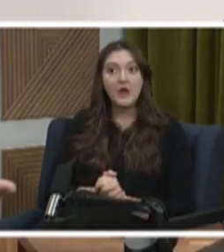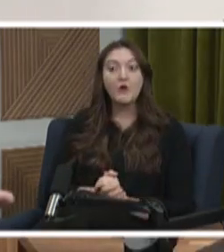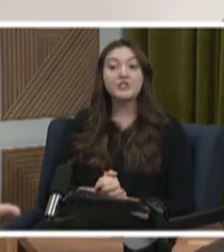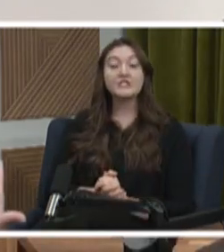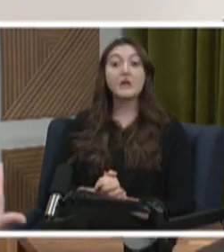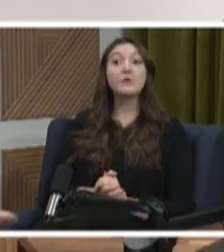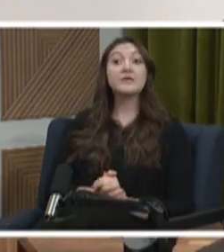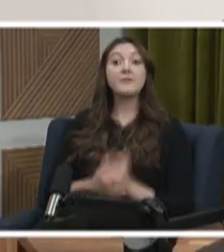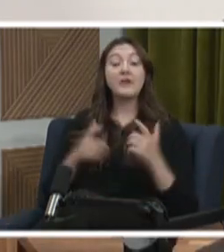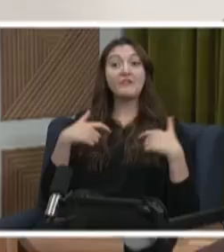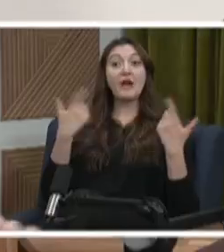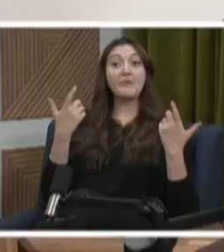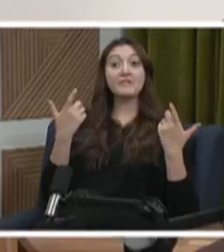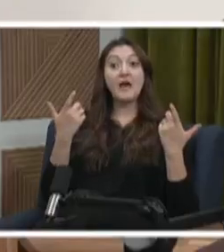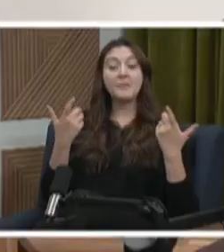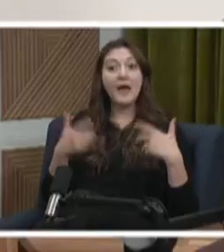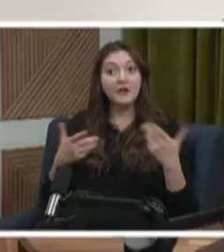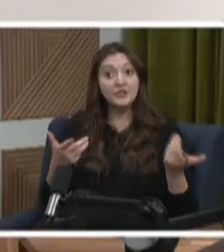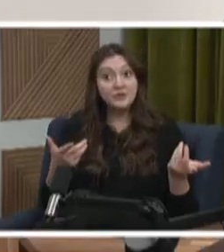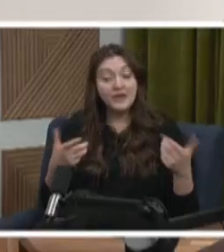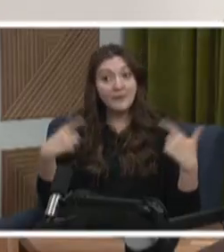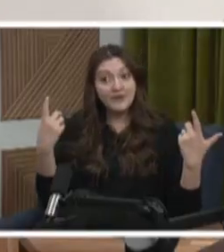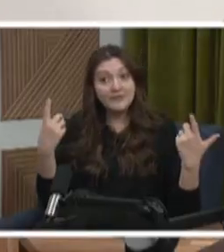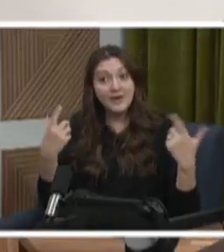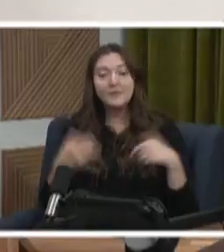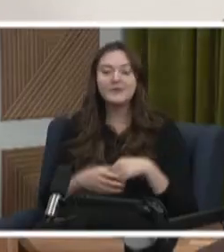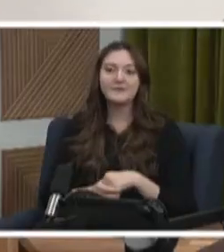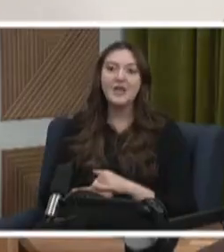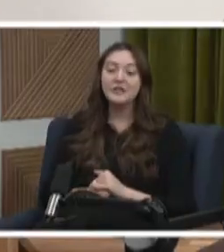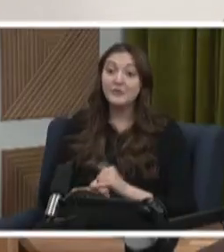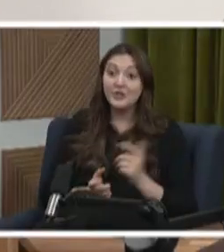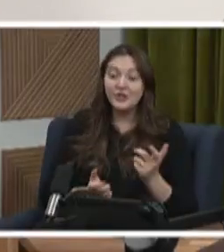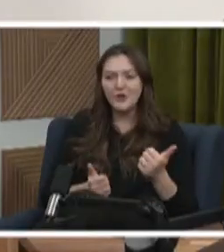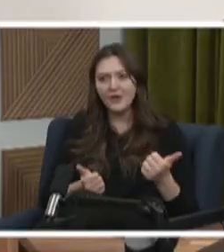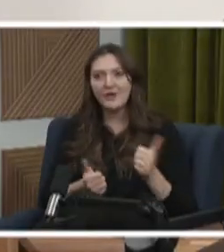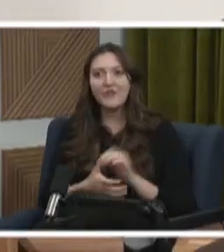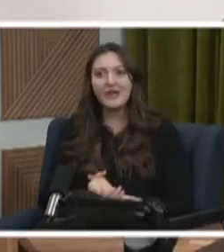Or just, like, what's up? And you have your eyebrows up. How are you doing? Eyebrows up. Doing good. Okay, great.